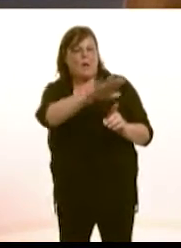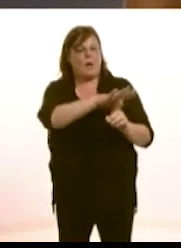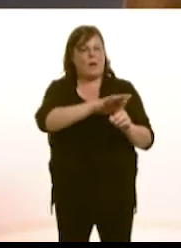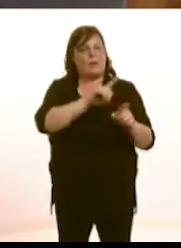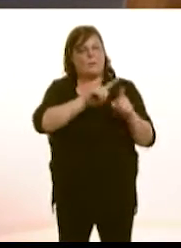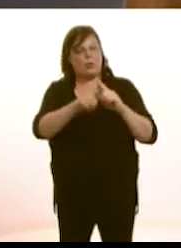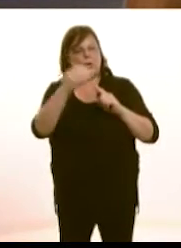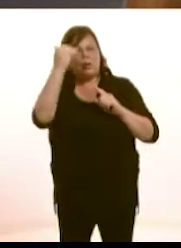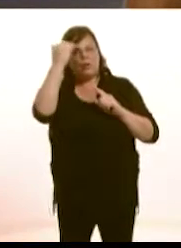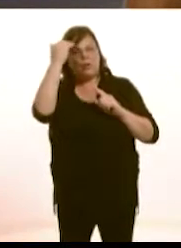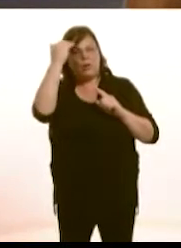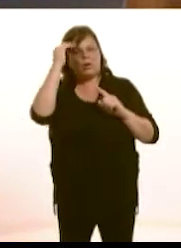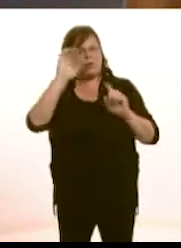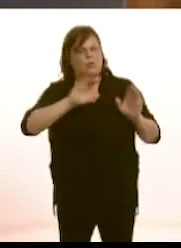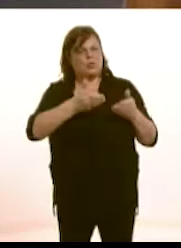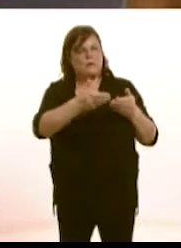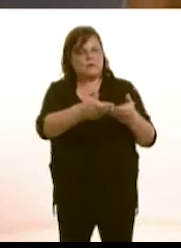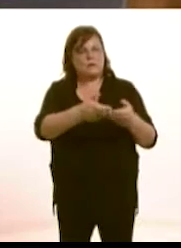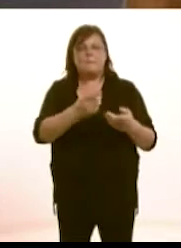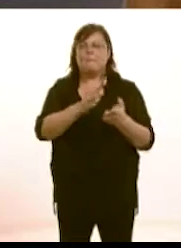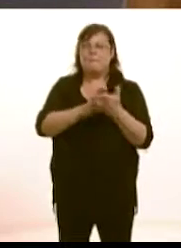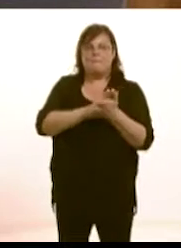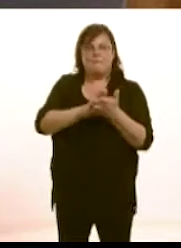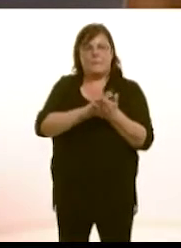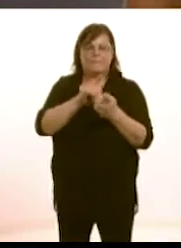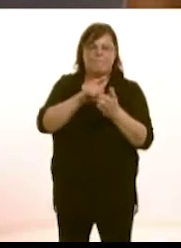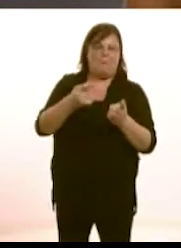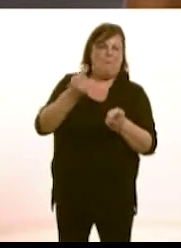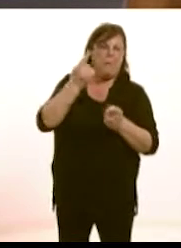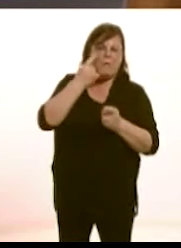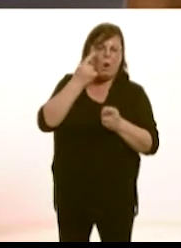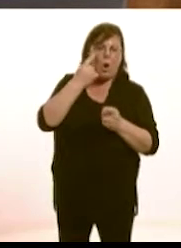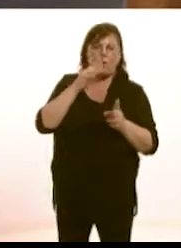That would mean, of course, looking at having a sufficient number of epilepsy nurses in